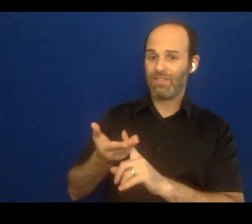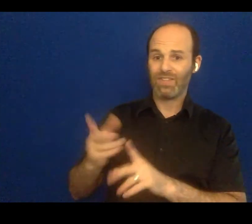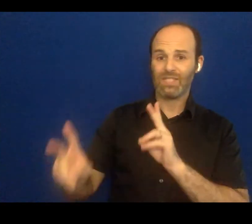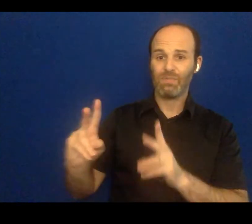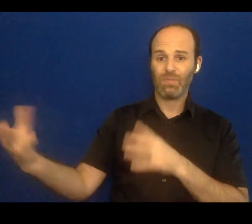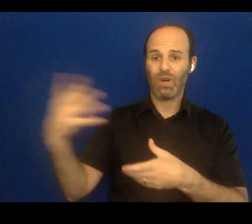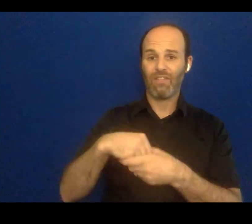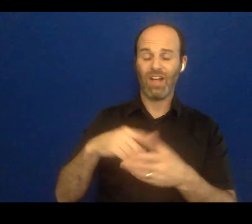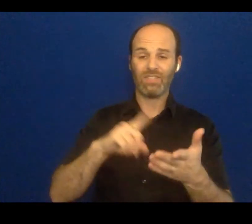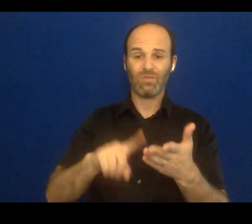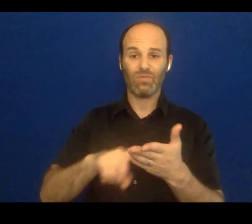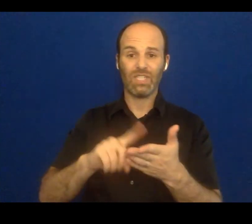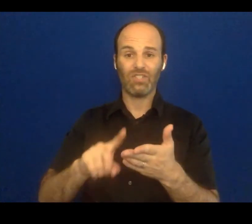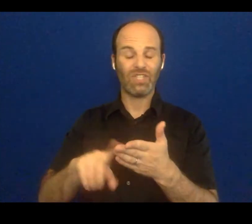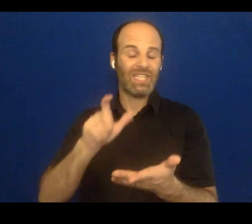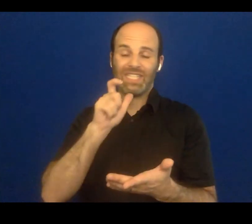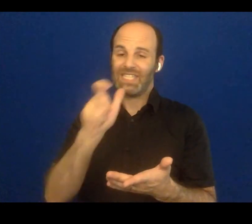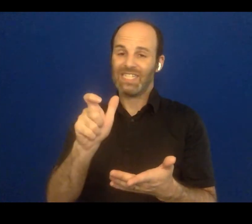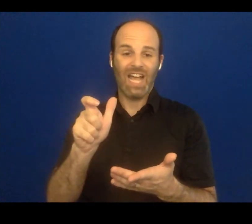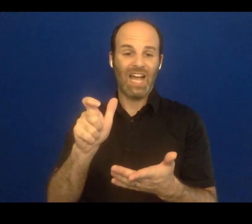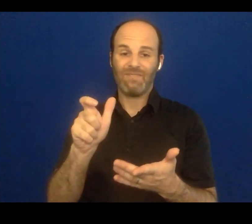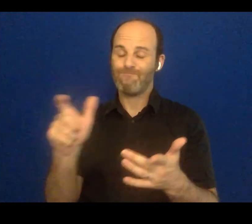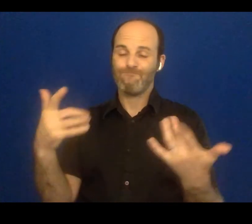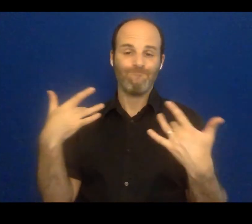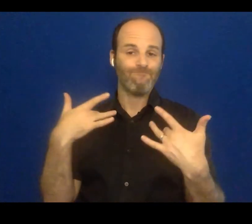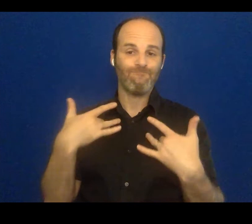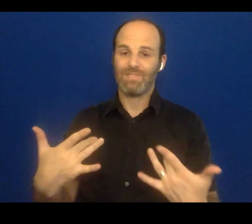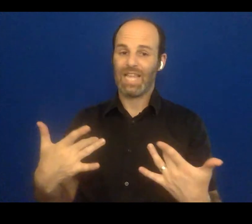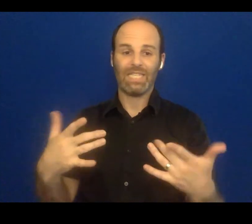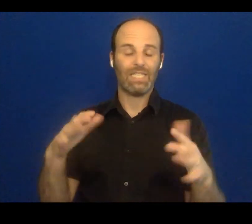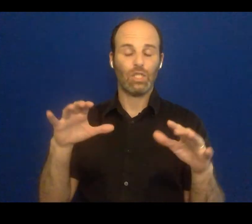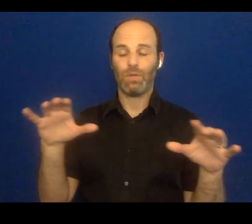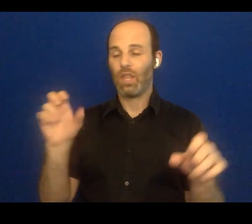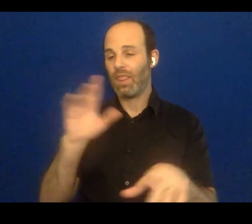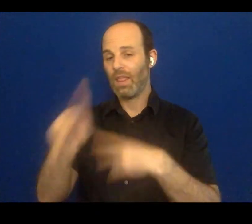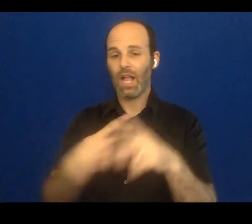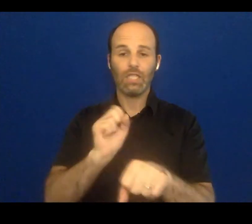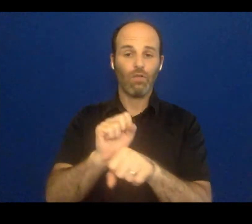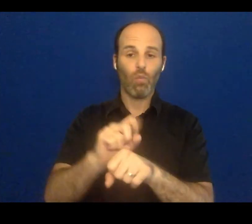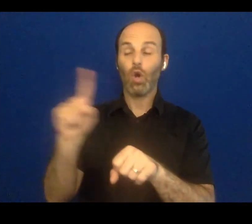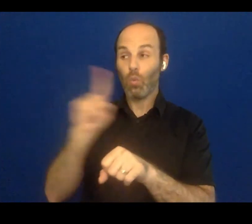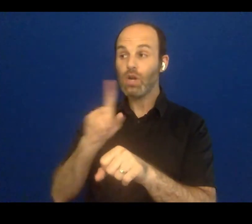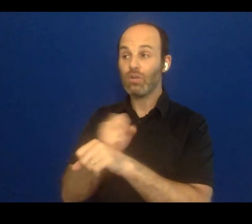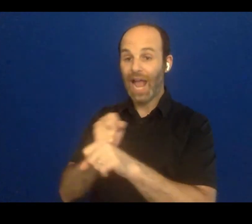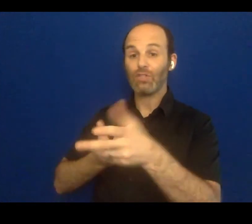TENDS TO LEND ITSELF TO DOING THAT TYPE OF WORK AND ENGAGING THE DISABILITY COMMUNITY.